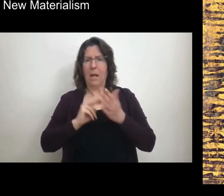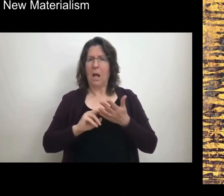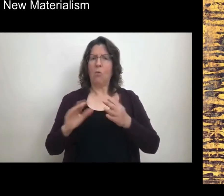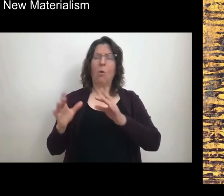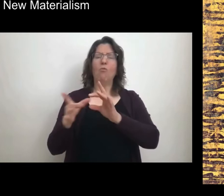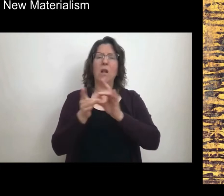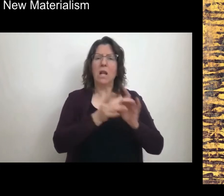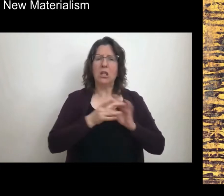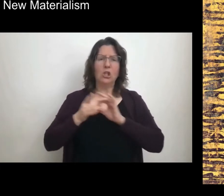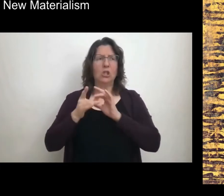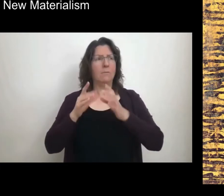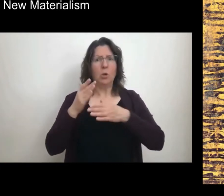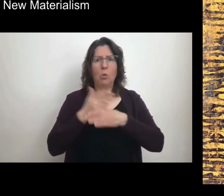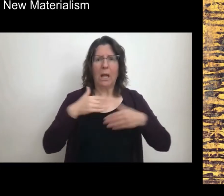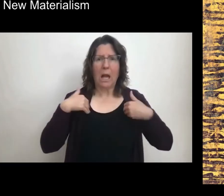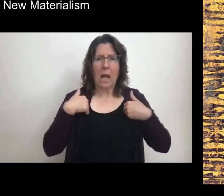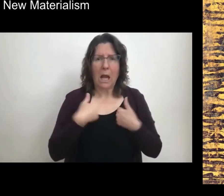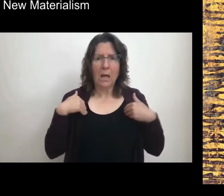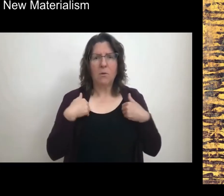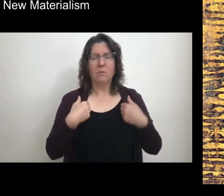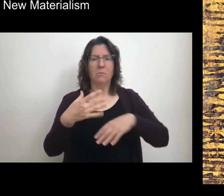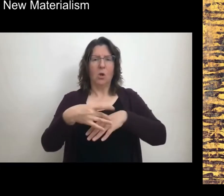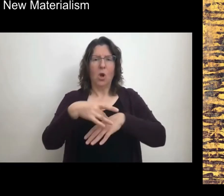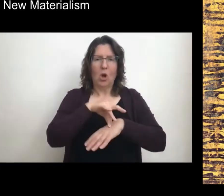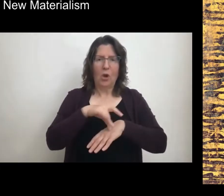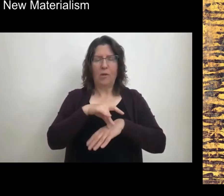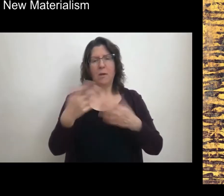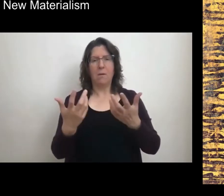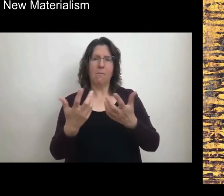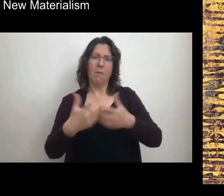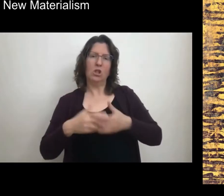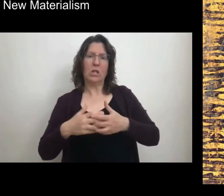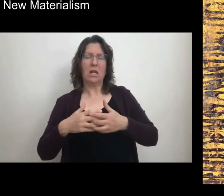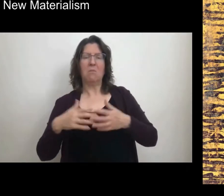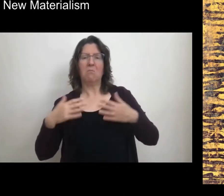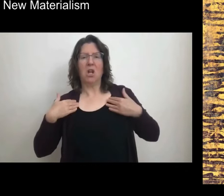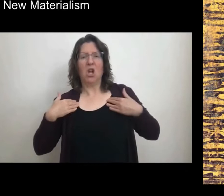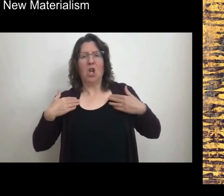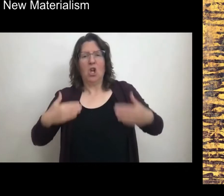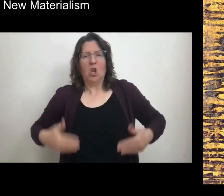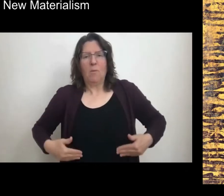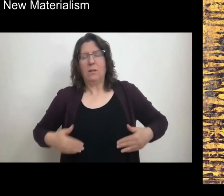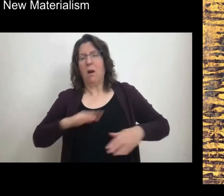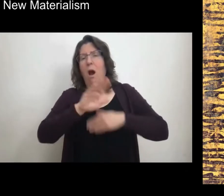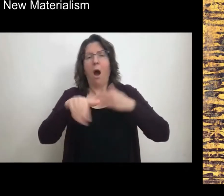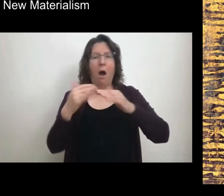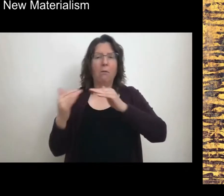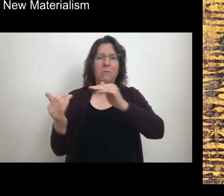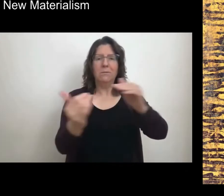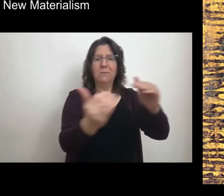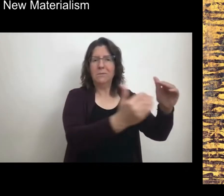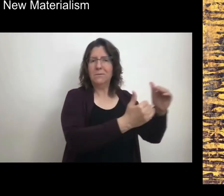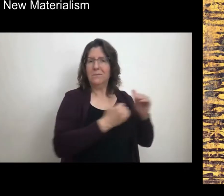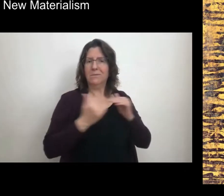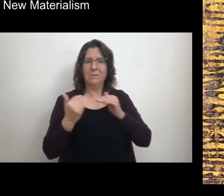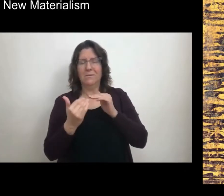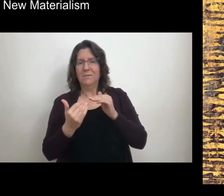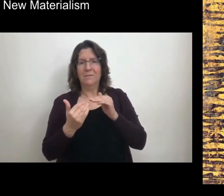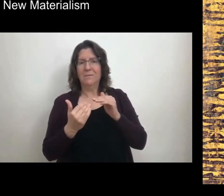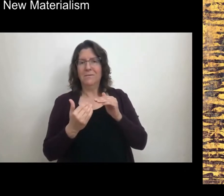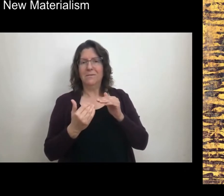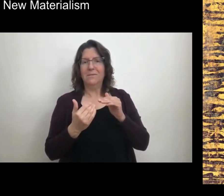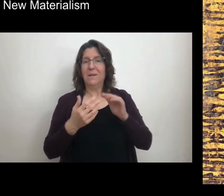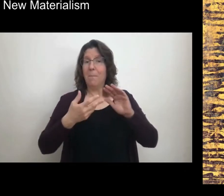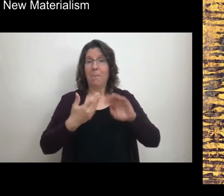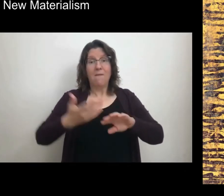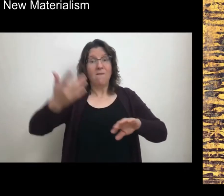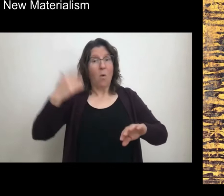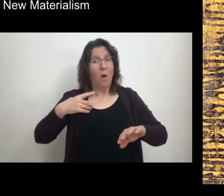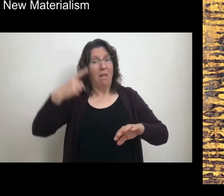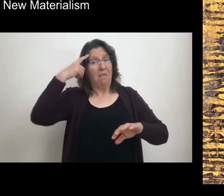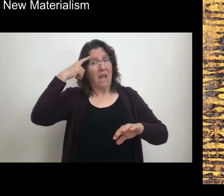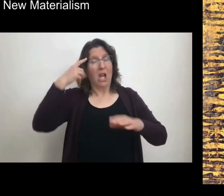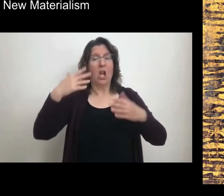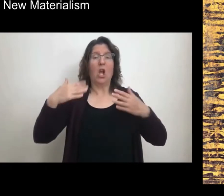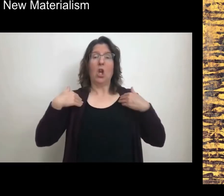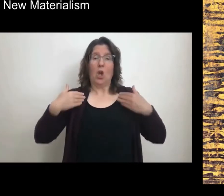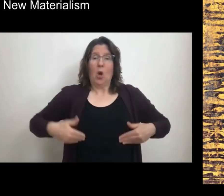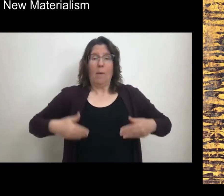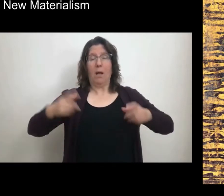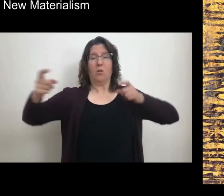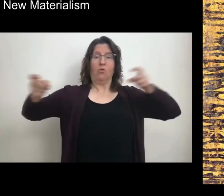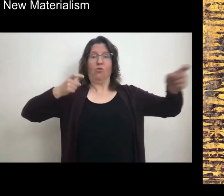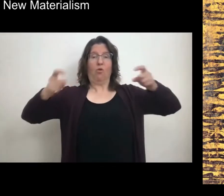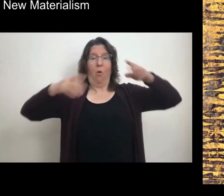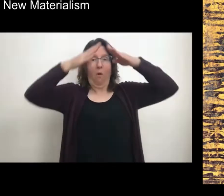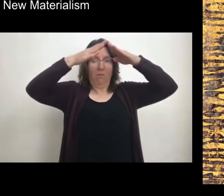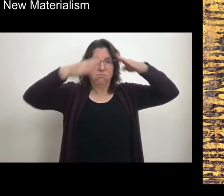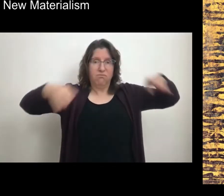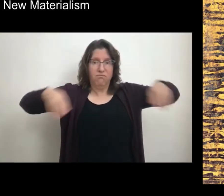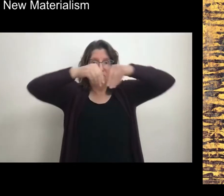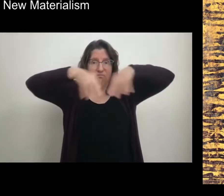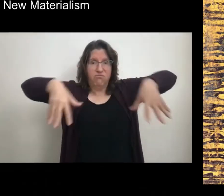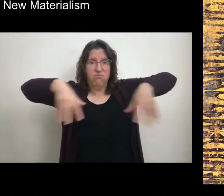In Posthumanism animals, earth, machines, humans . . . are all in relationship AND are all equal.